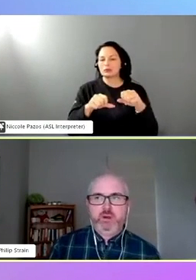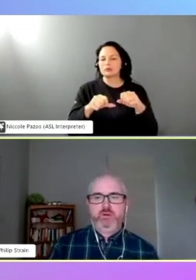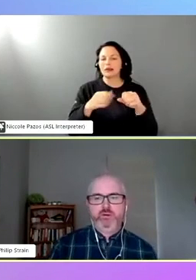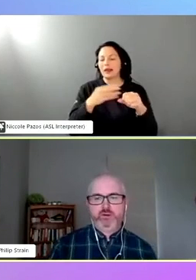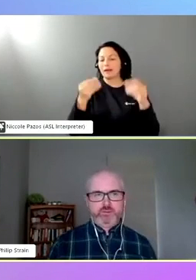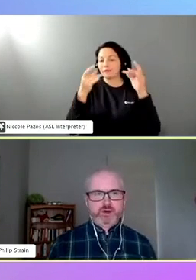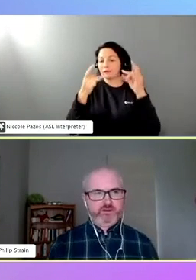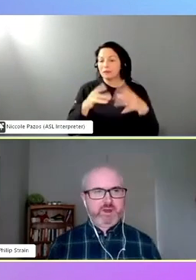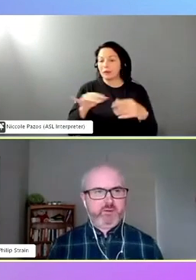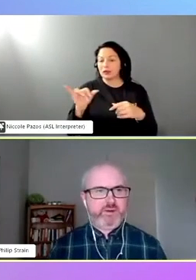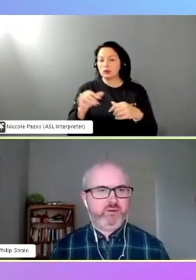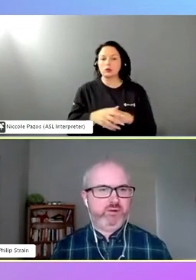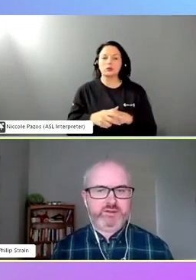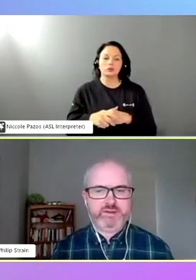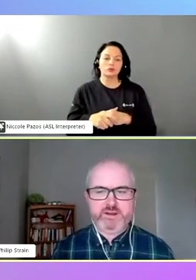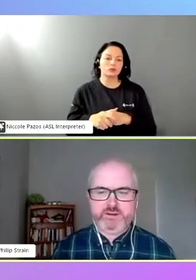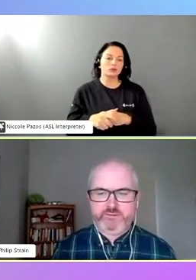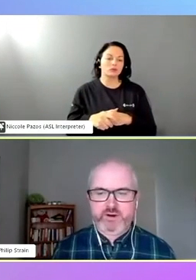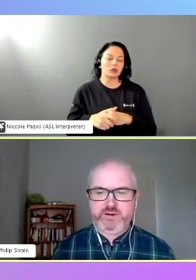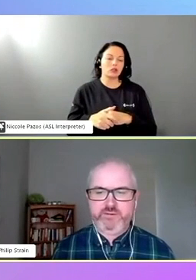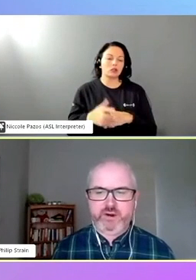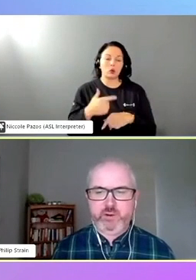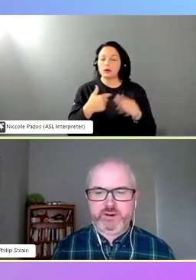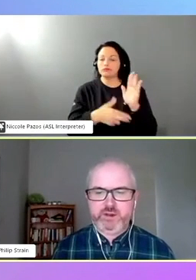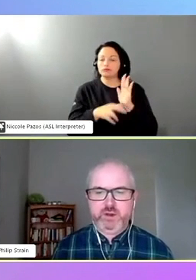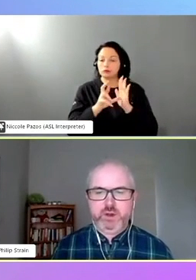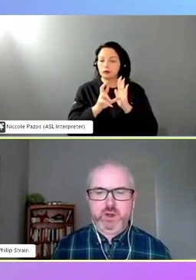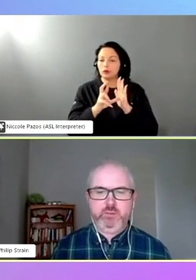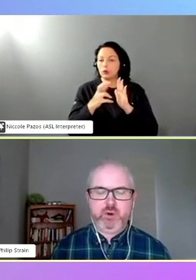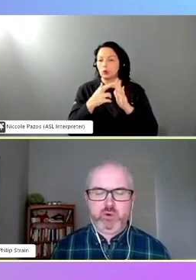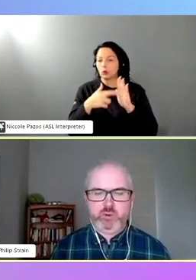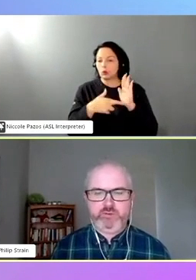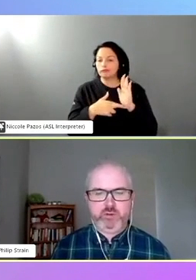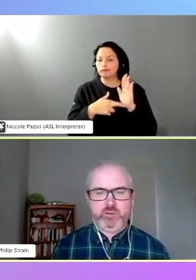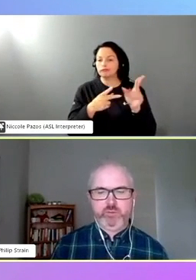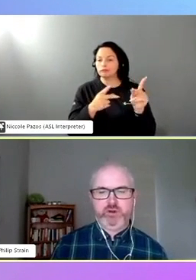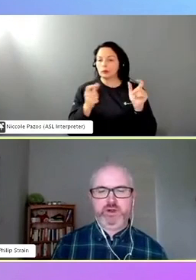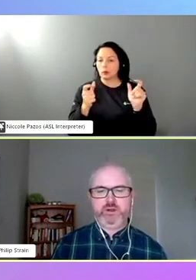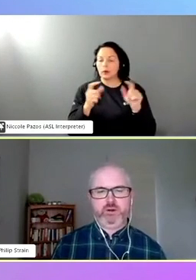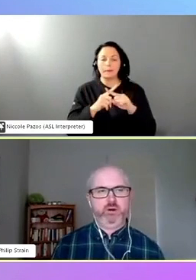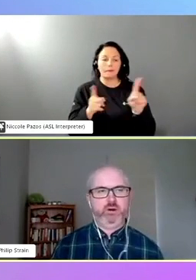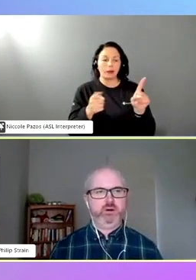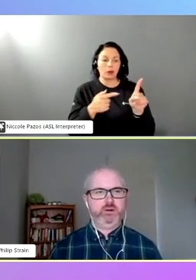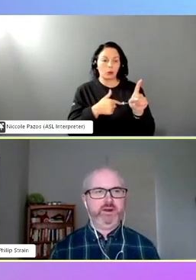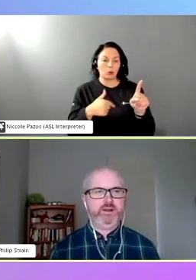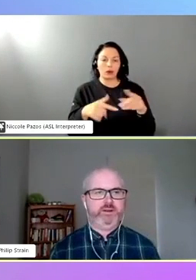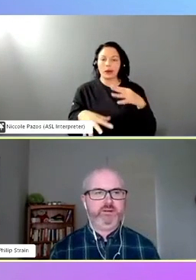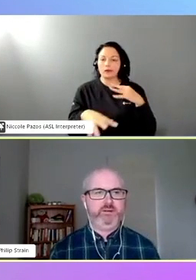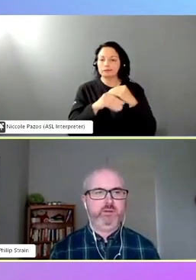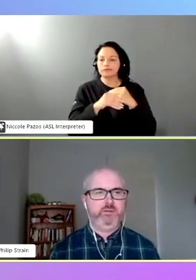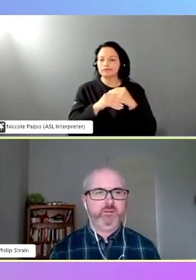arrow key, and at that point the same linear navigation strategy and special navigation strategy